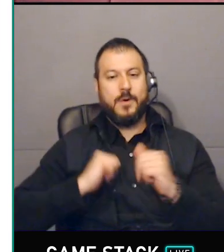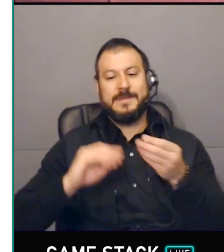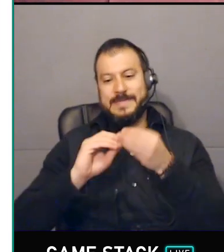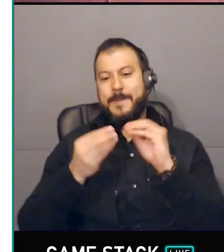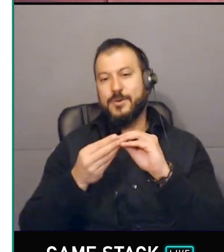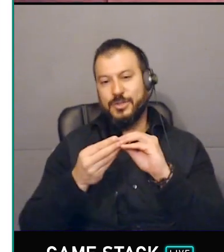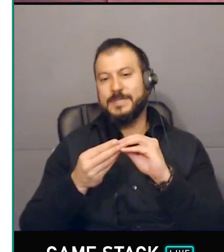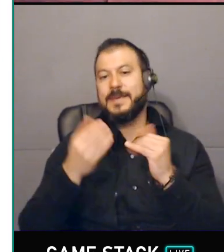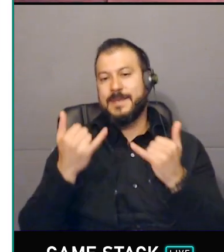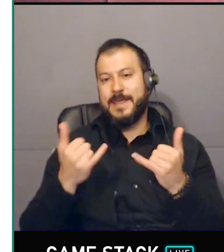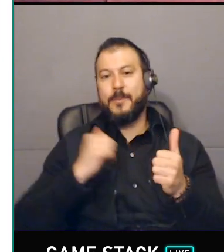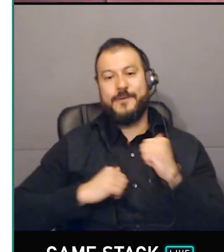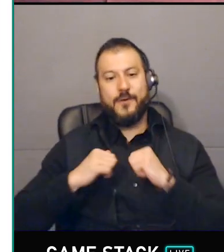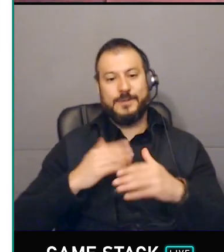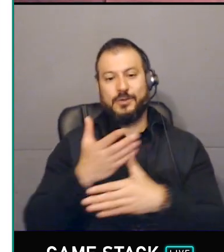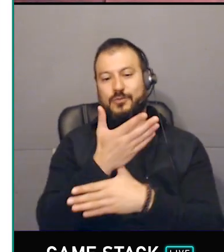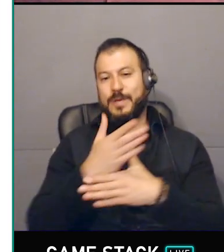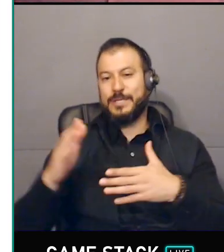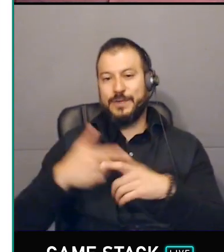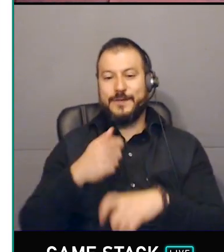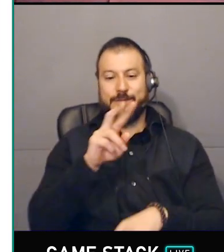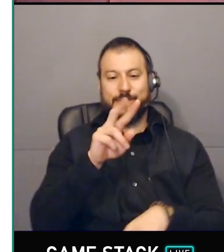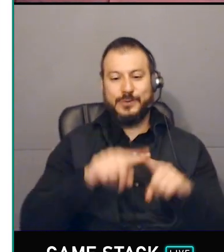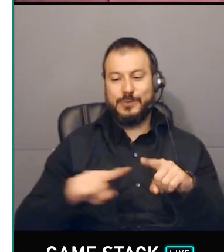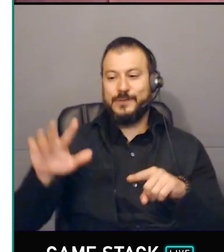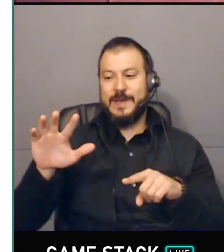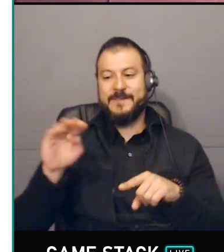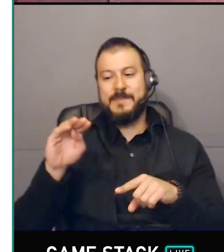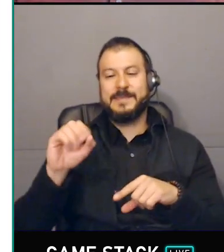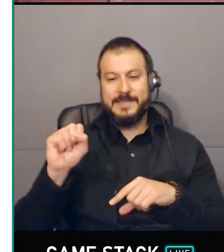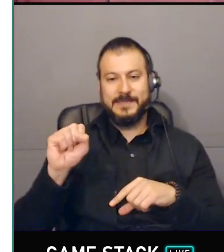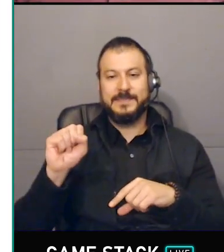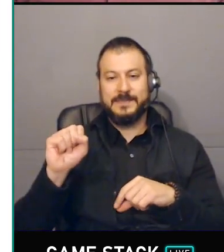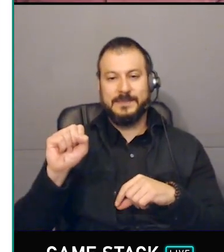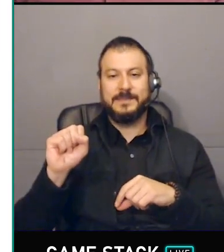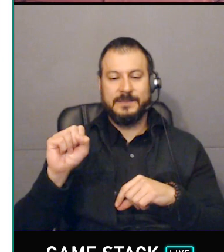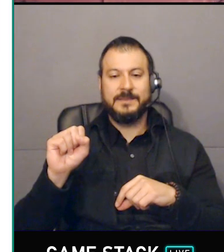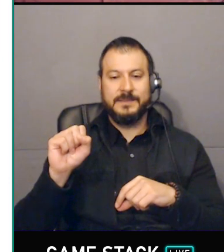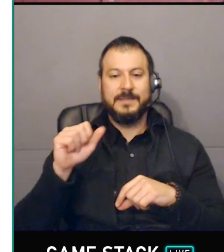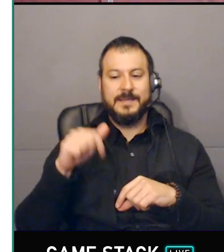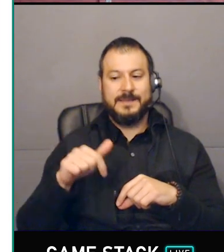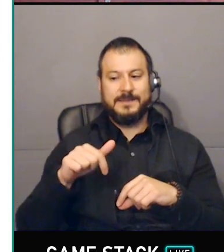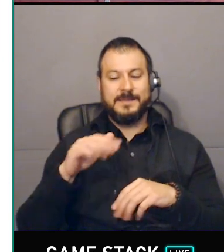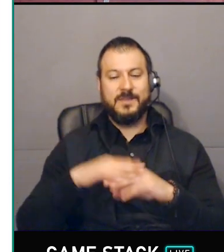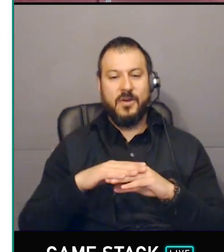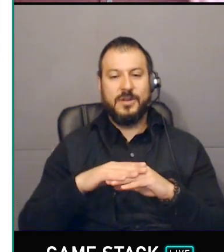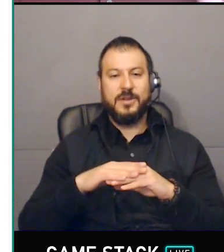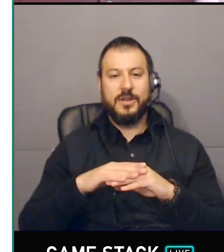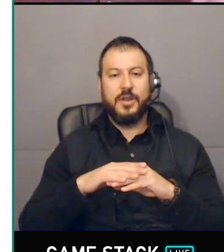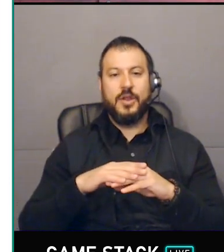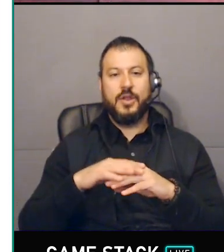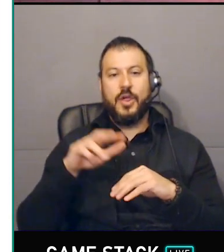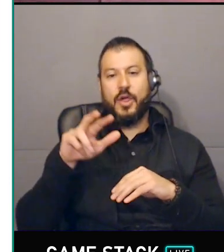since our prior publication. Now our performance ranges from about 2 to 5 milliseconds. This is on a 3090,